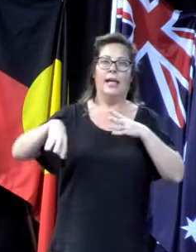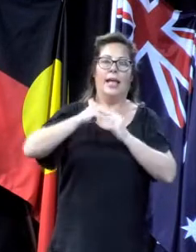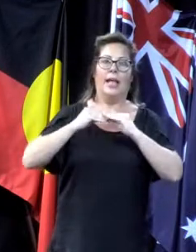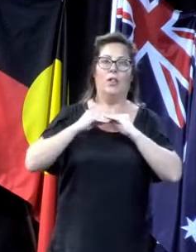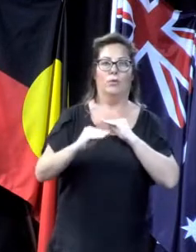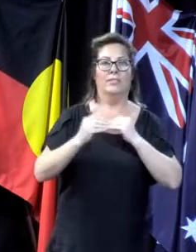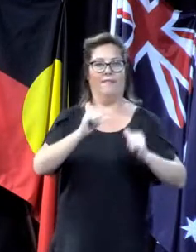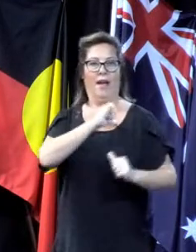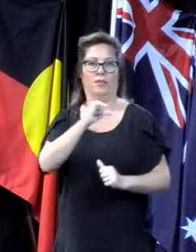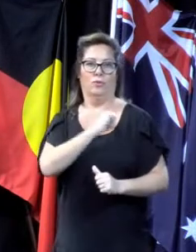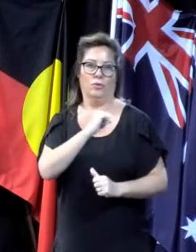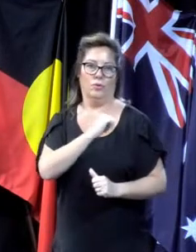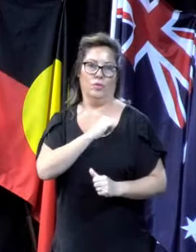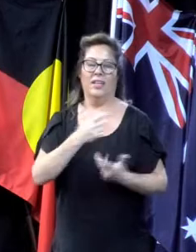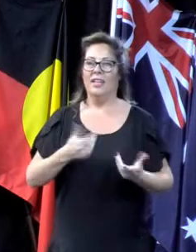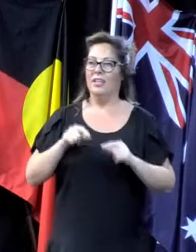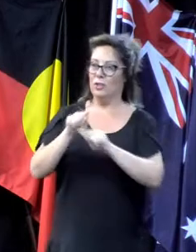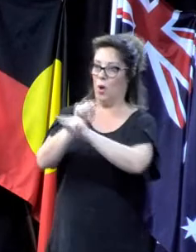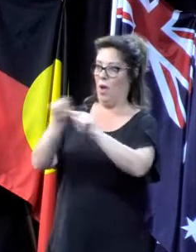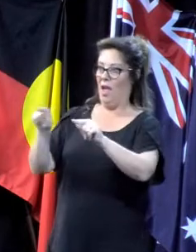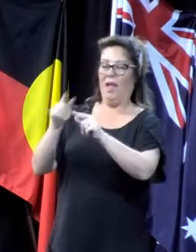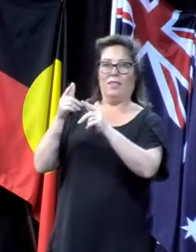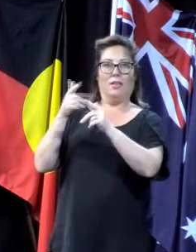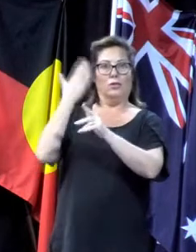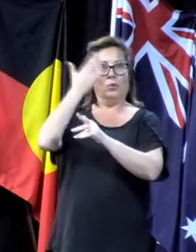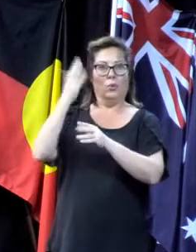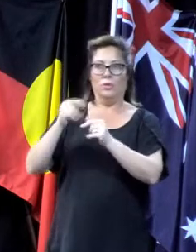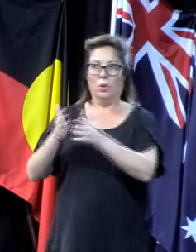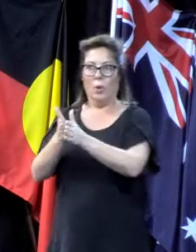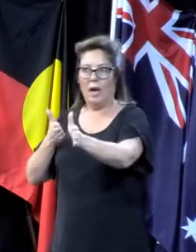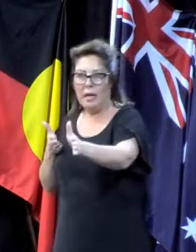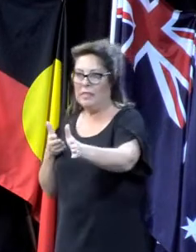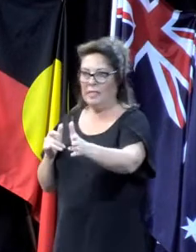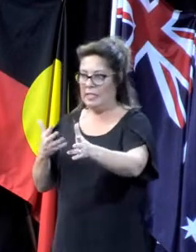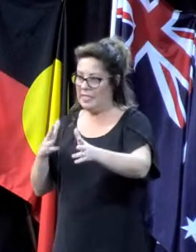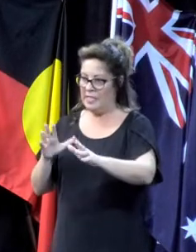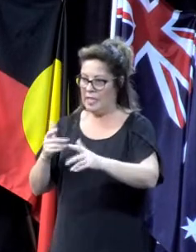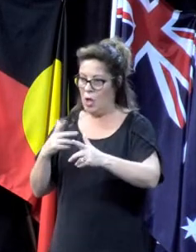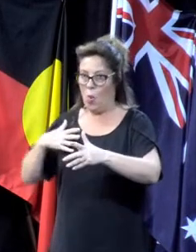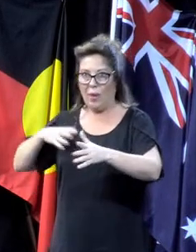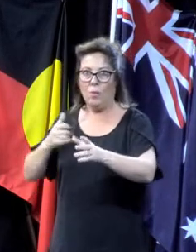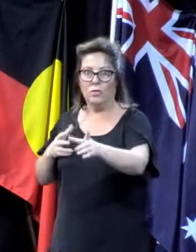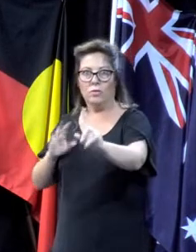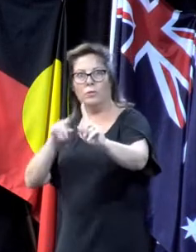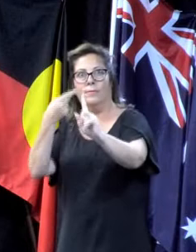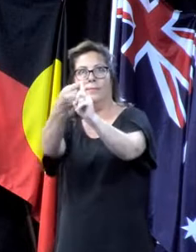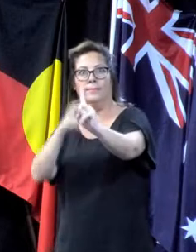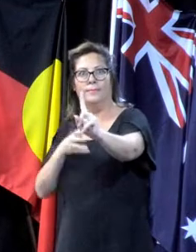So, for those schools, we're at the point of looking at, well, where is the strength of practice in our schools. How can we extend those in those schools?